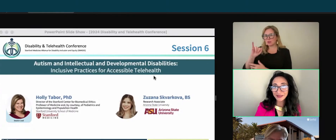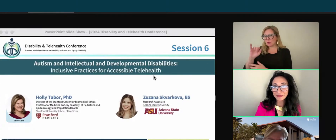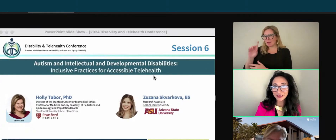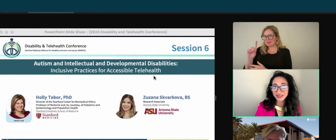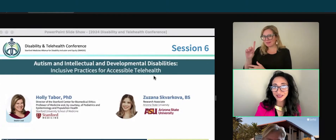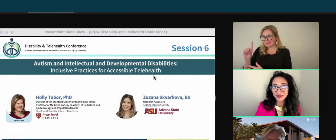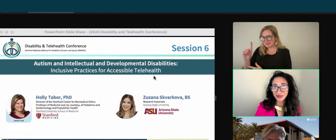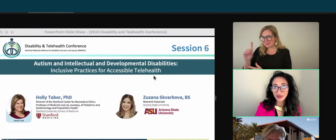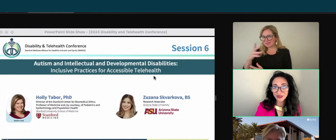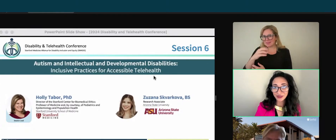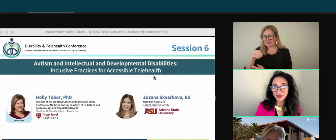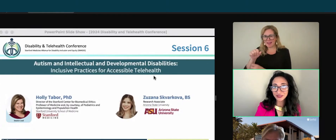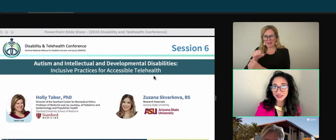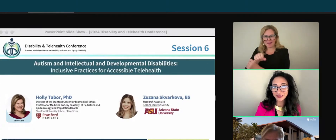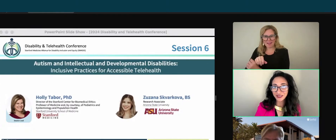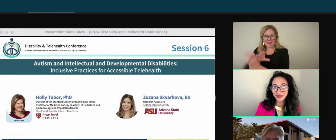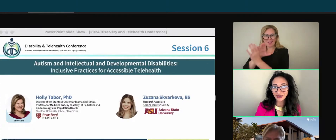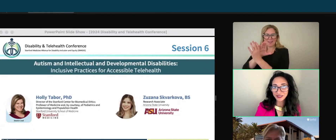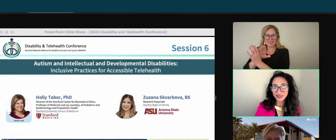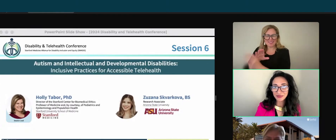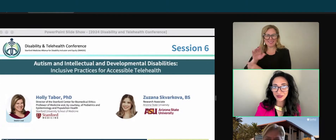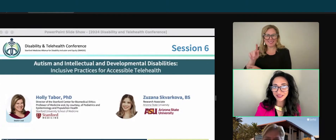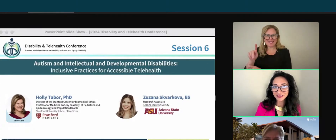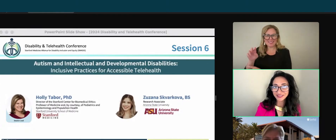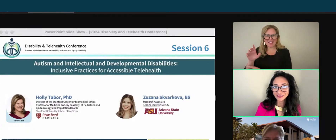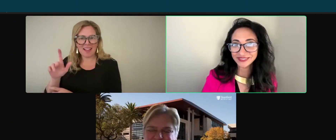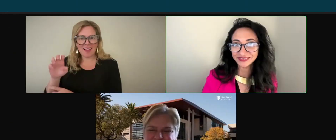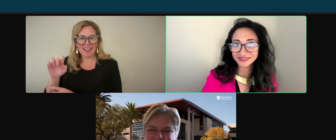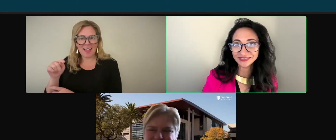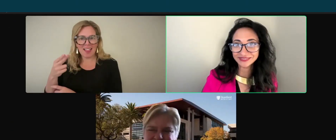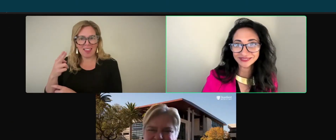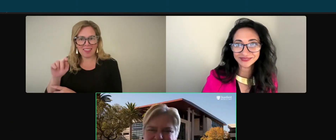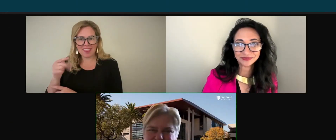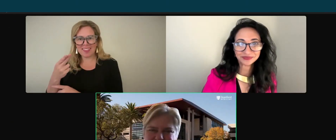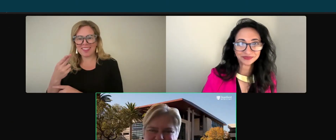I'm pleased to turn this over to Dr. Holly Tabor. >> Holly Tabor: Thank you very much,